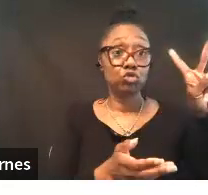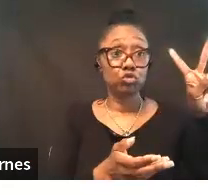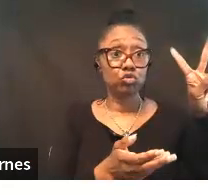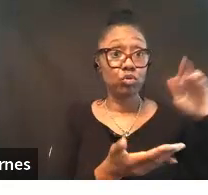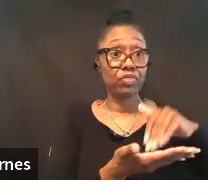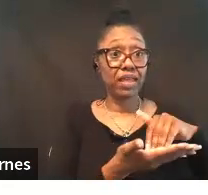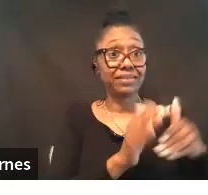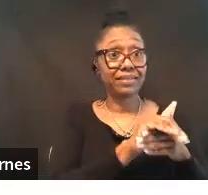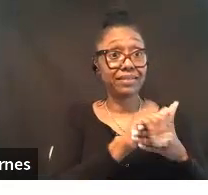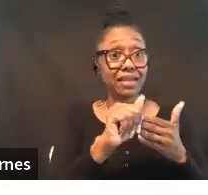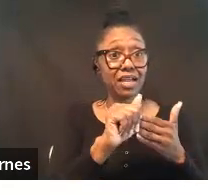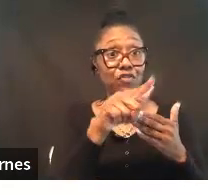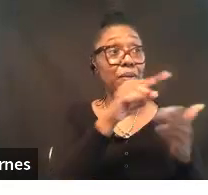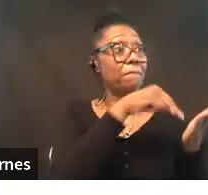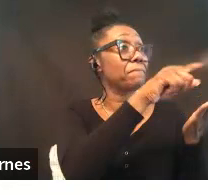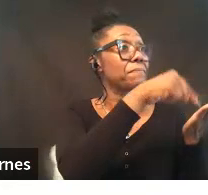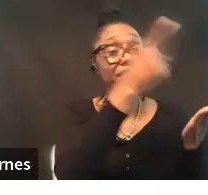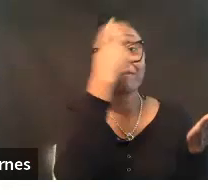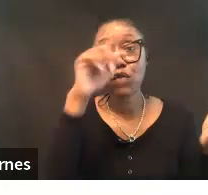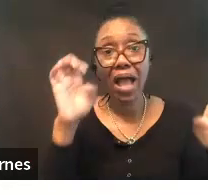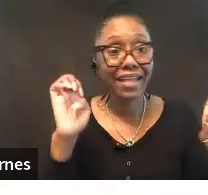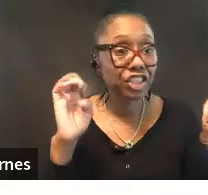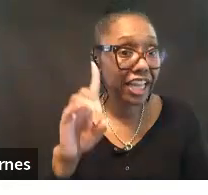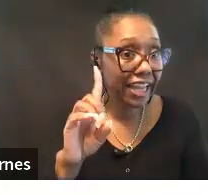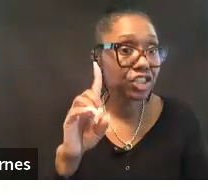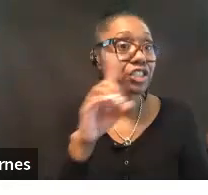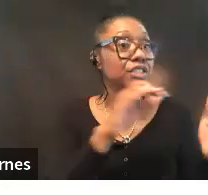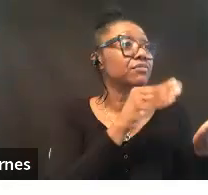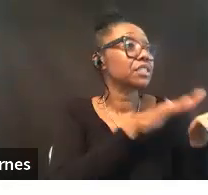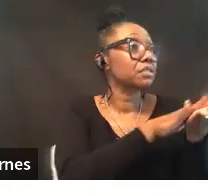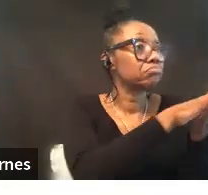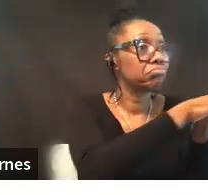That would allow them to pay for educational. Expenses. Some individuals who you can use to pass for self.